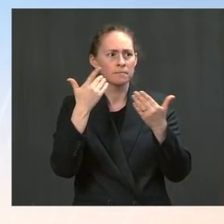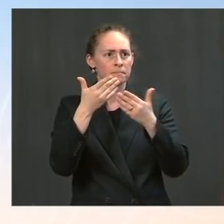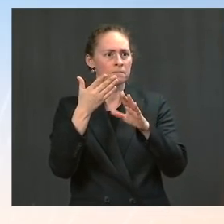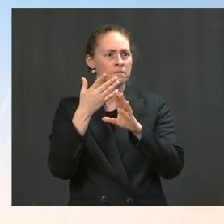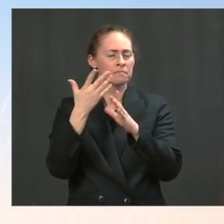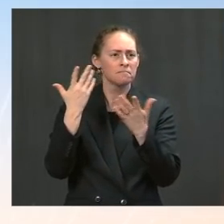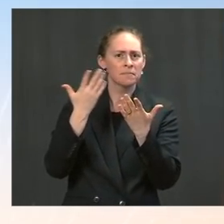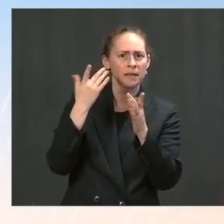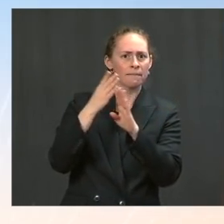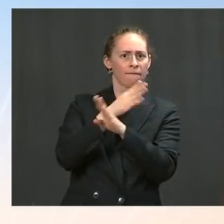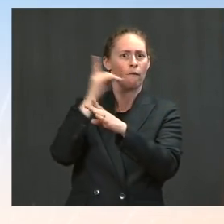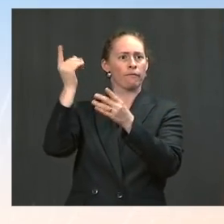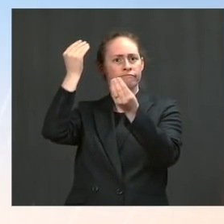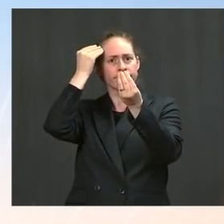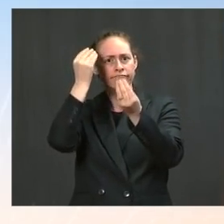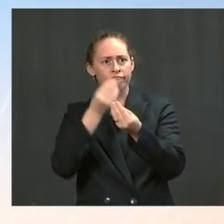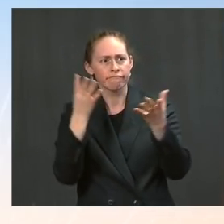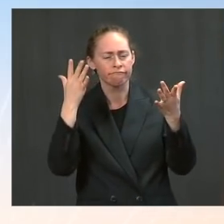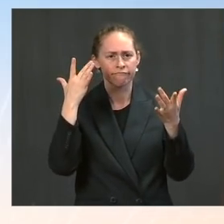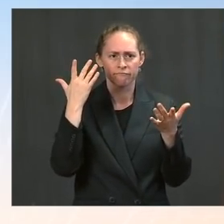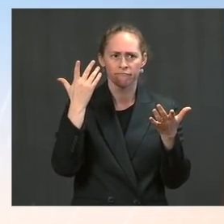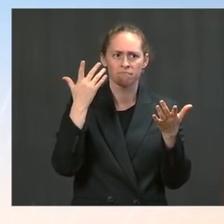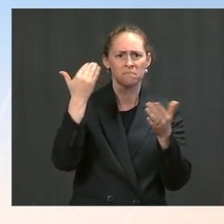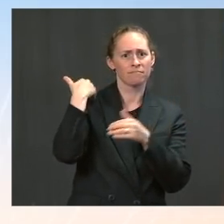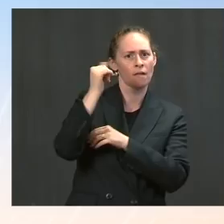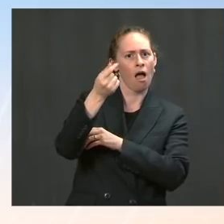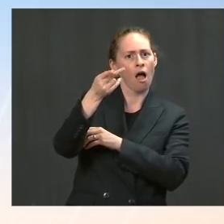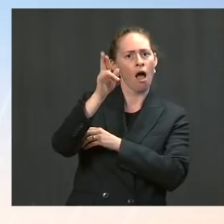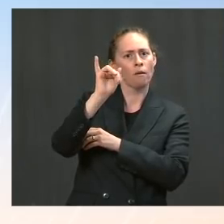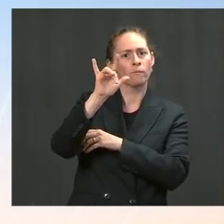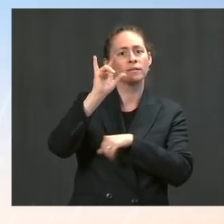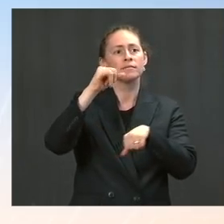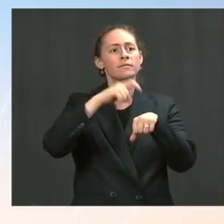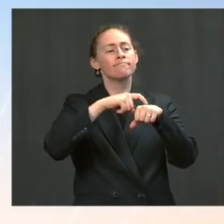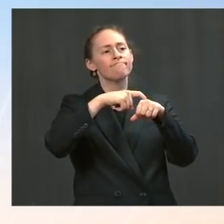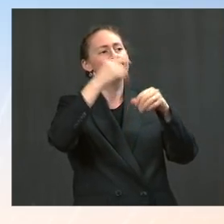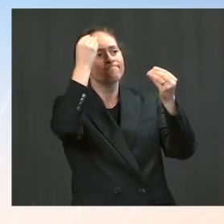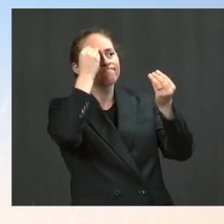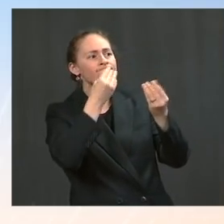I believe, while American troops were still on the ground? I mean, announcing this just days